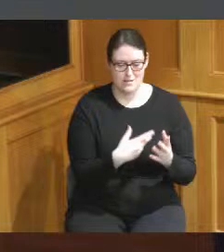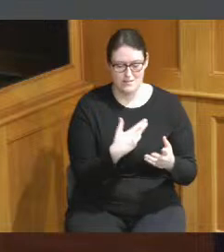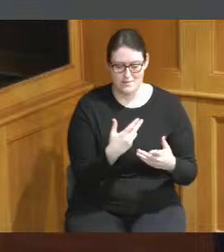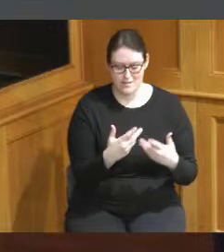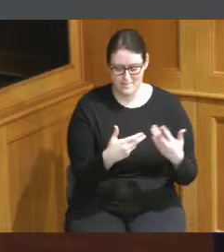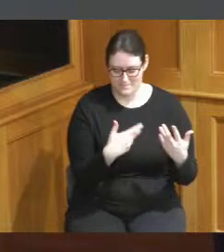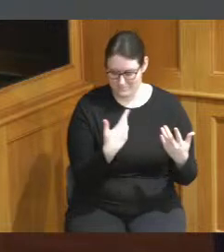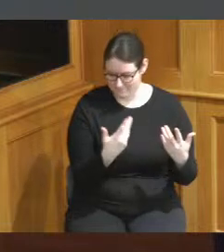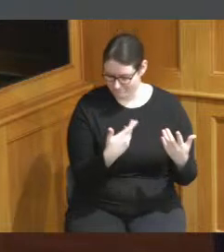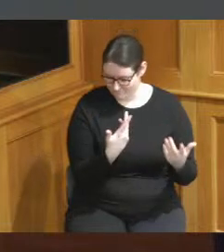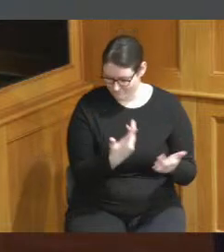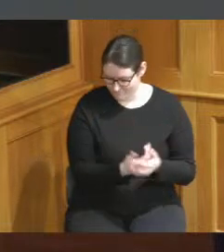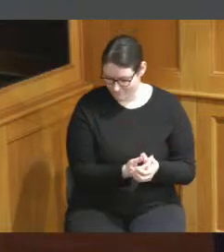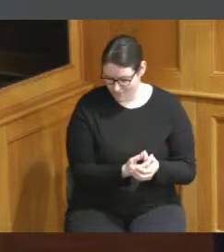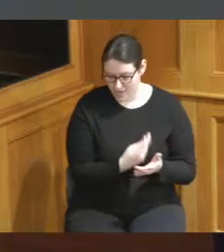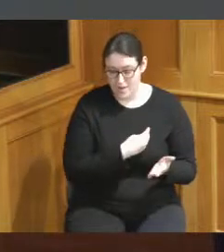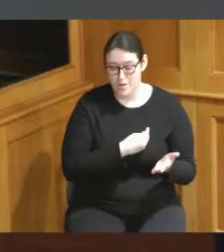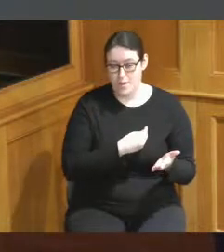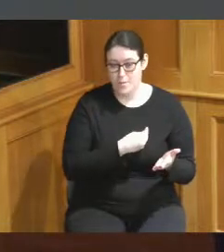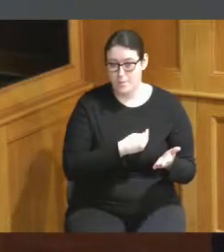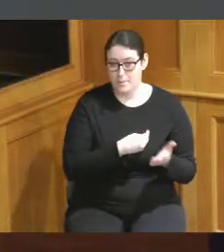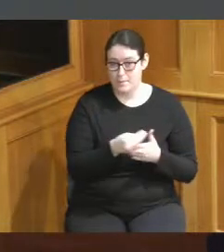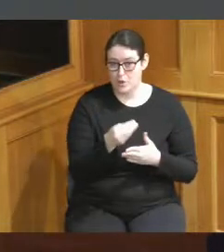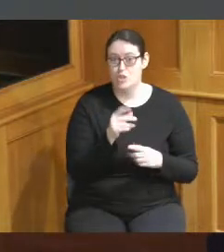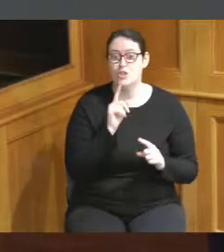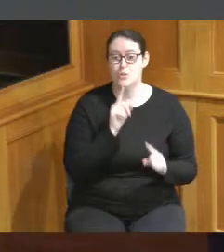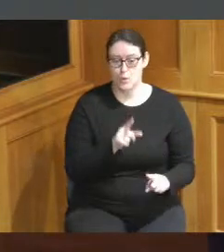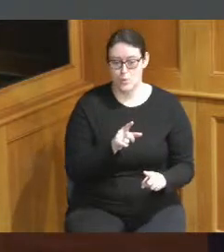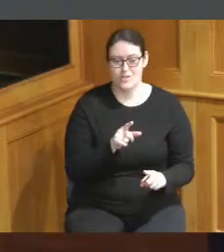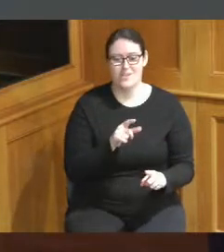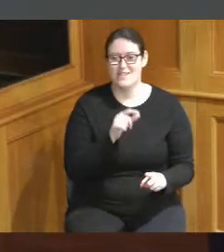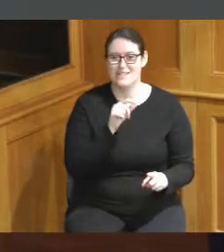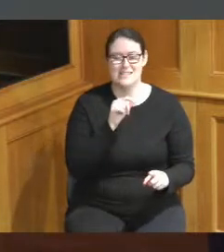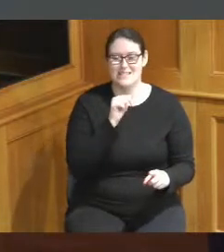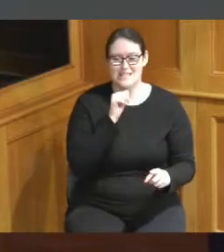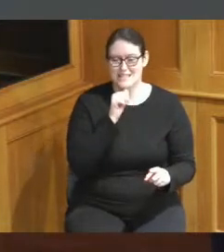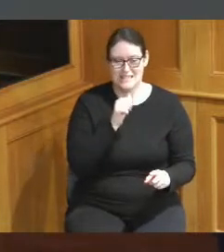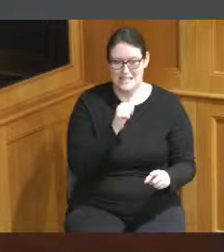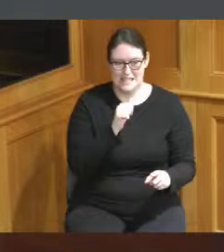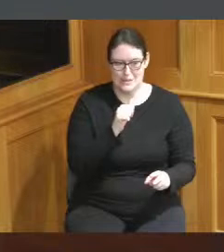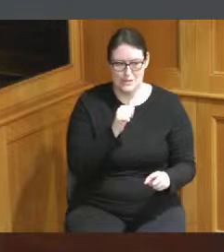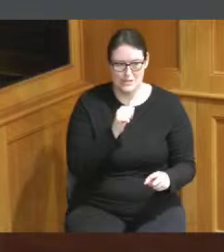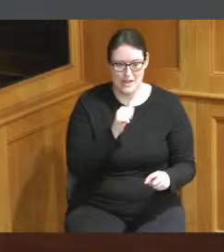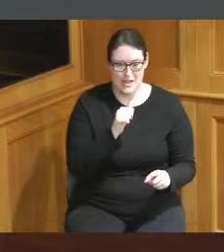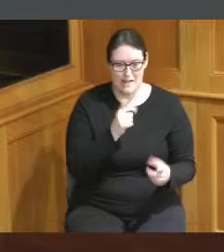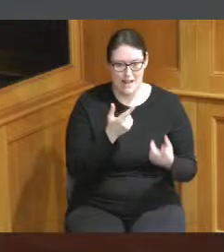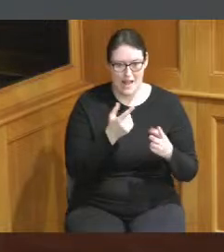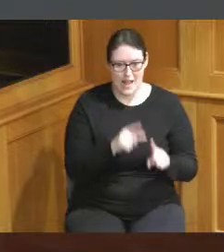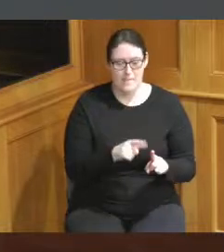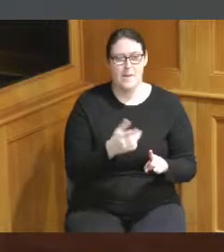funnel how they funnel people to the accessible entrances so I will follow up on that and get you